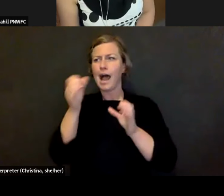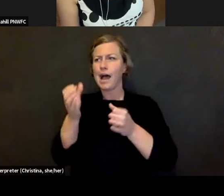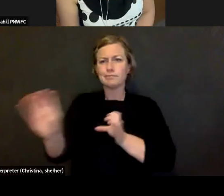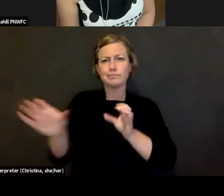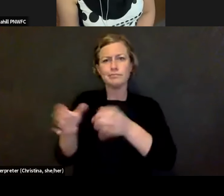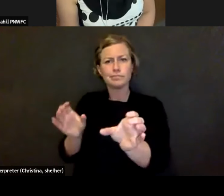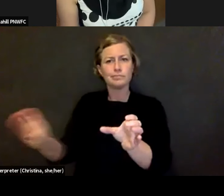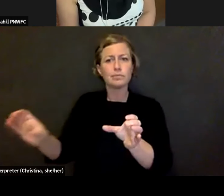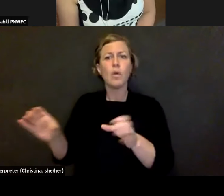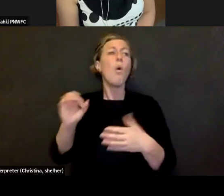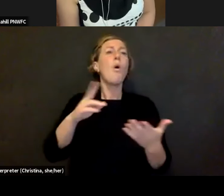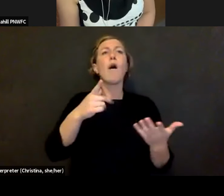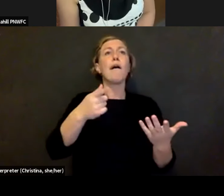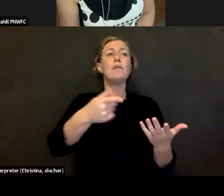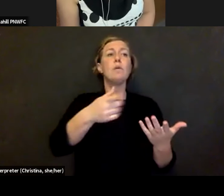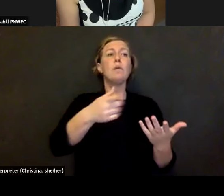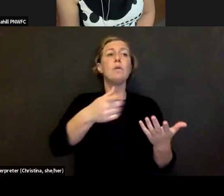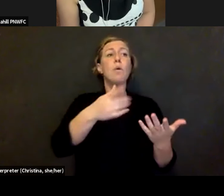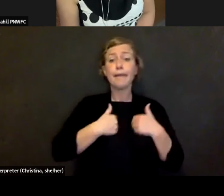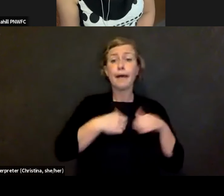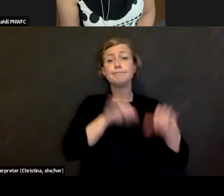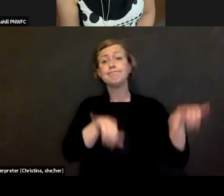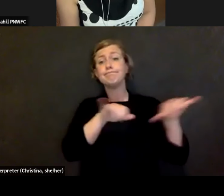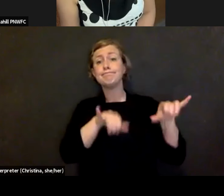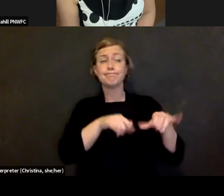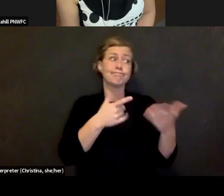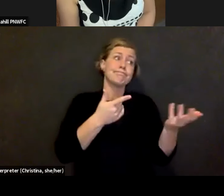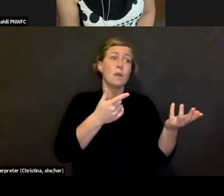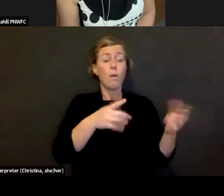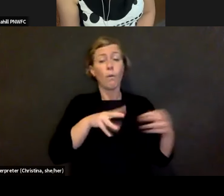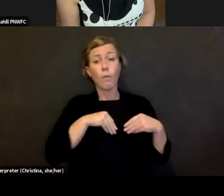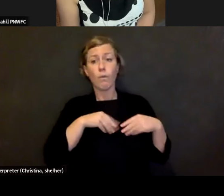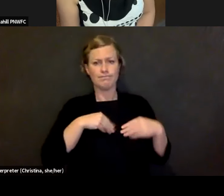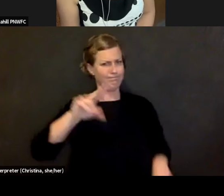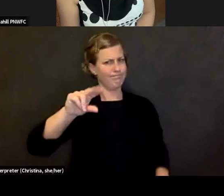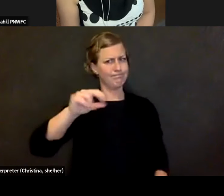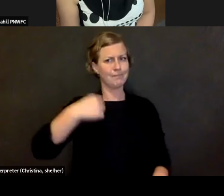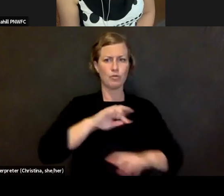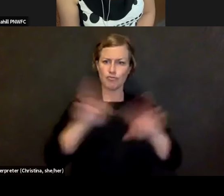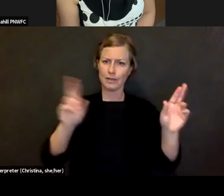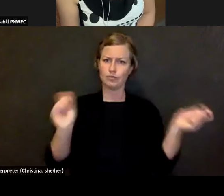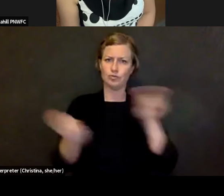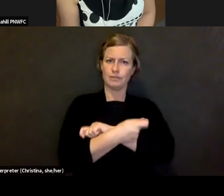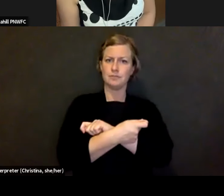is there to say it's great for you to have this idea but we're done doing our own